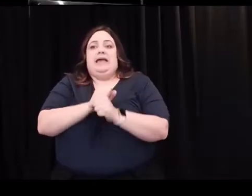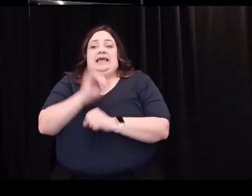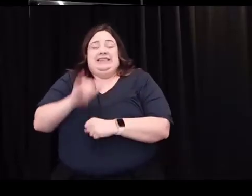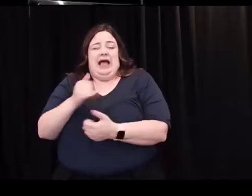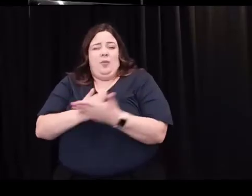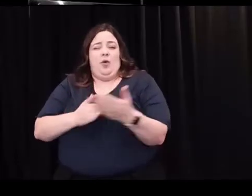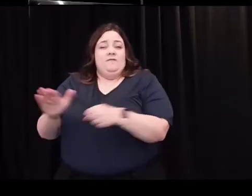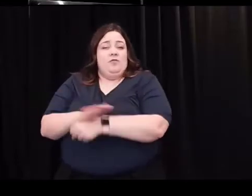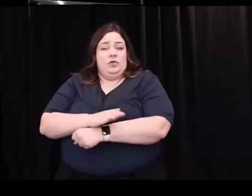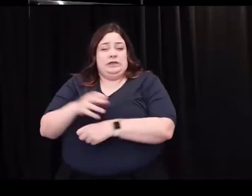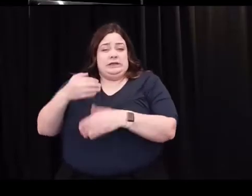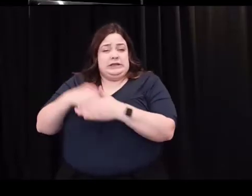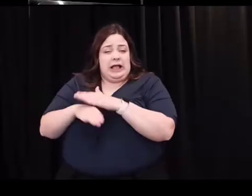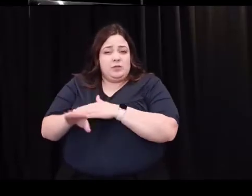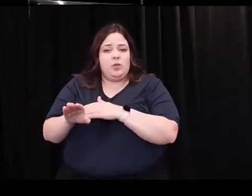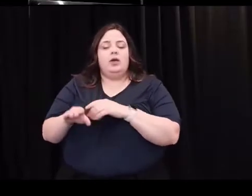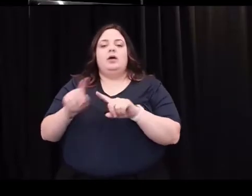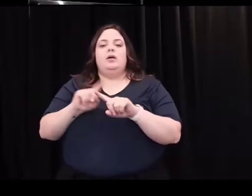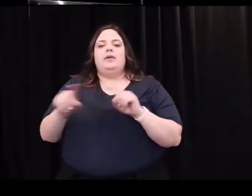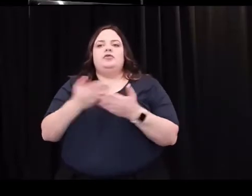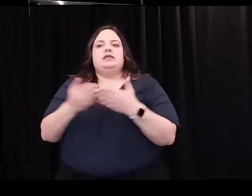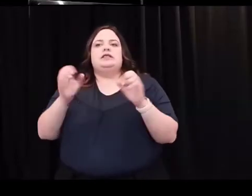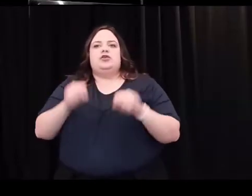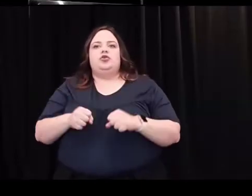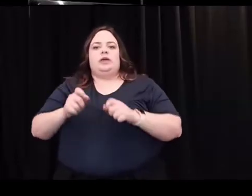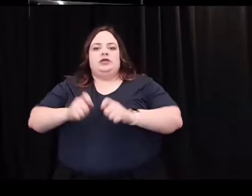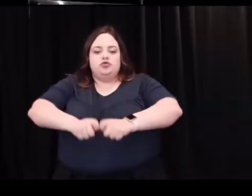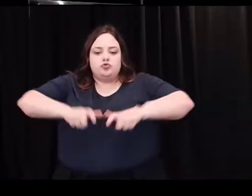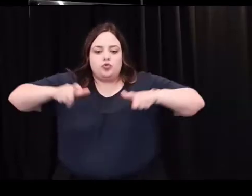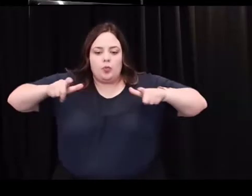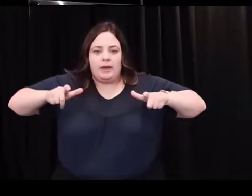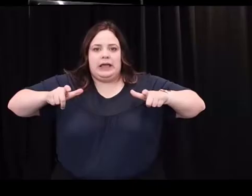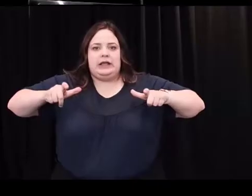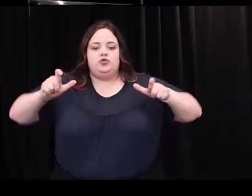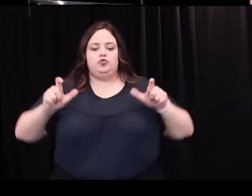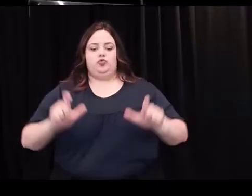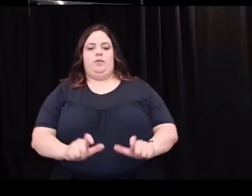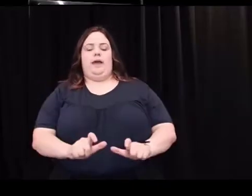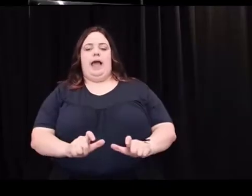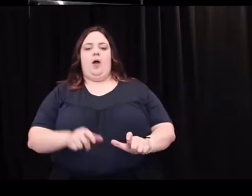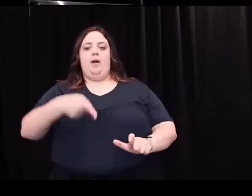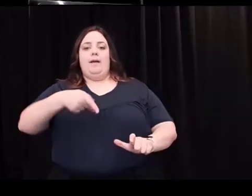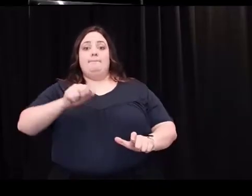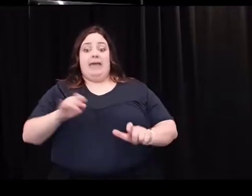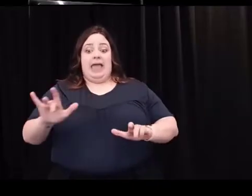to be controls to zoom in zoom out pan all that sort of stuff. We I did a lot of work on things